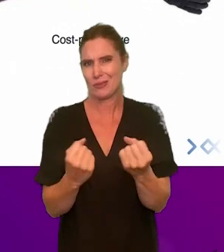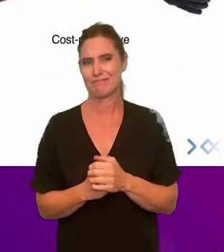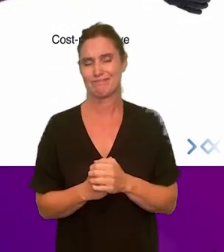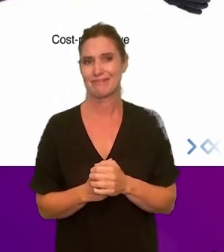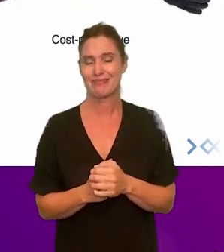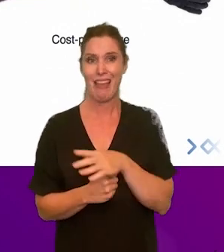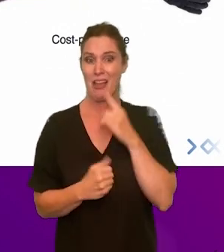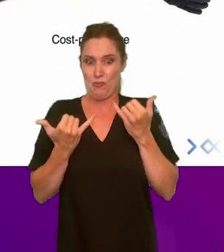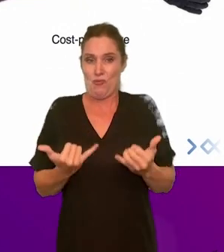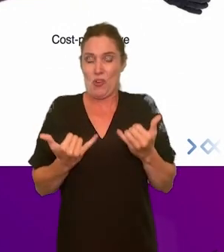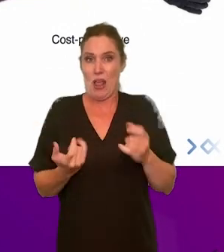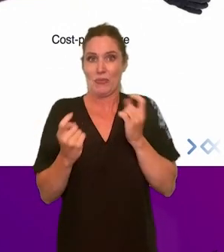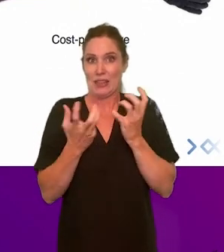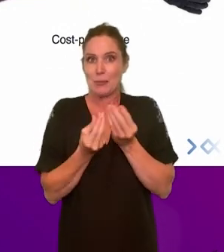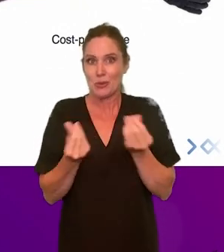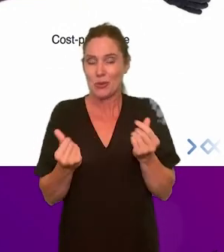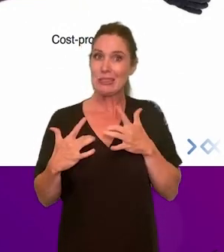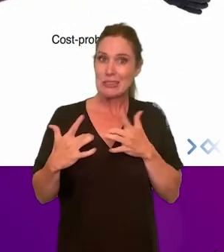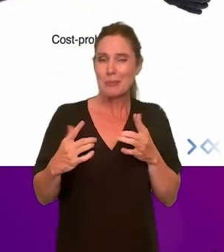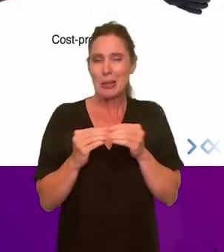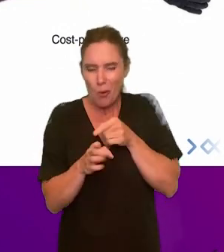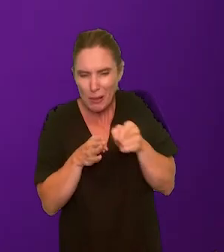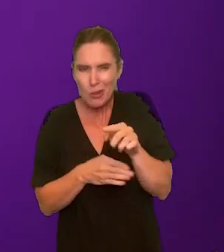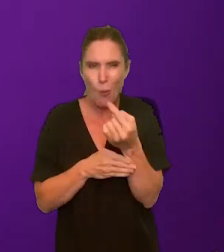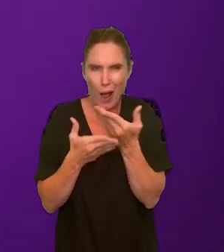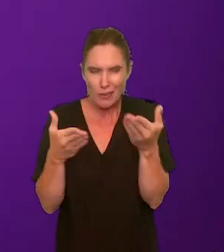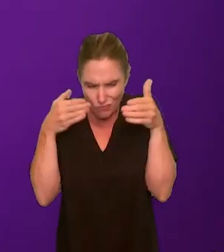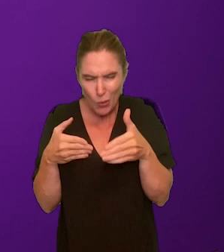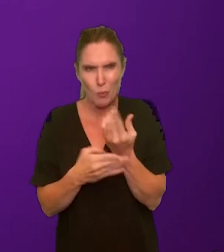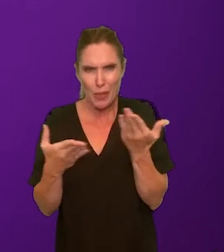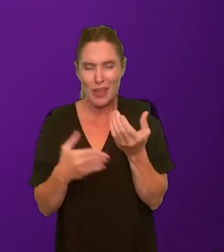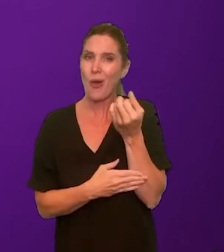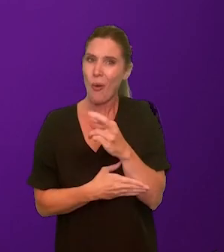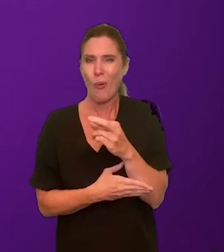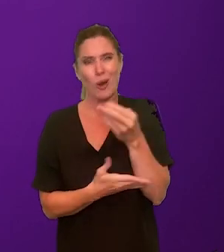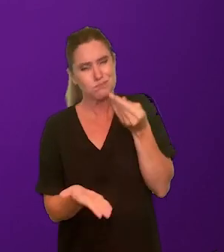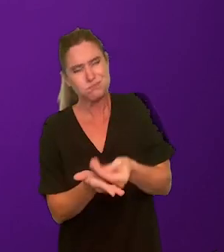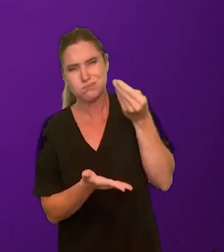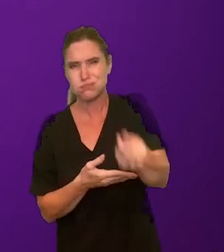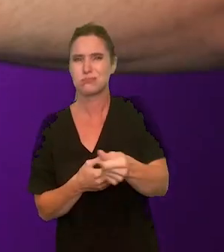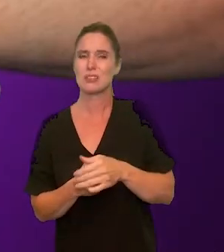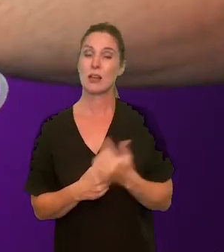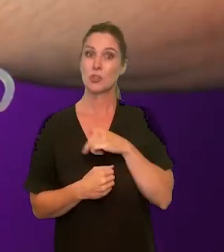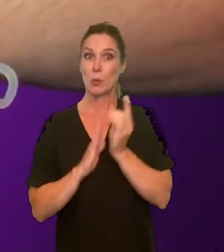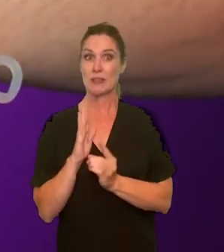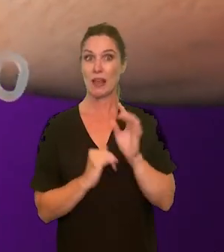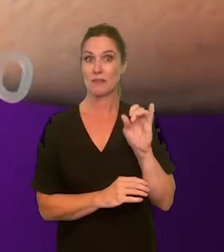are either specialised to one task or too expensive. So we designed Fiber, our easy-to-use, adaptive grasping tool